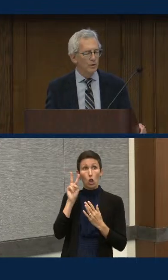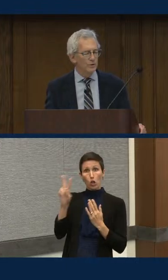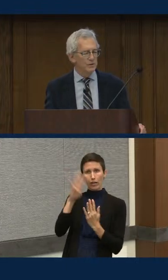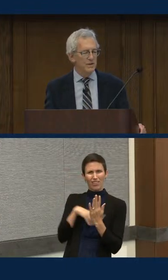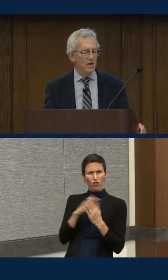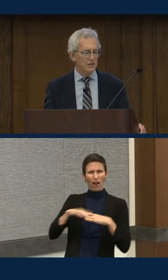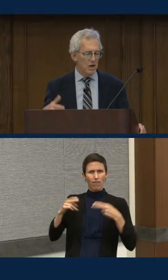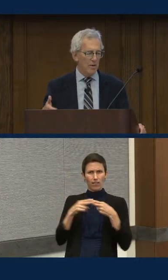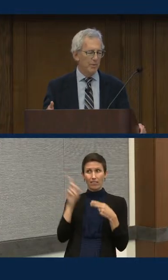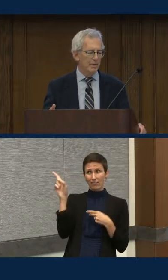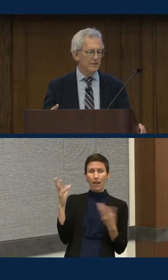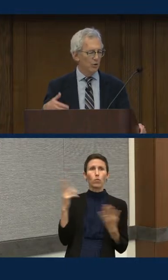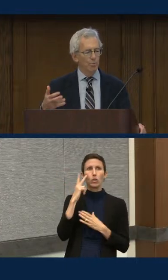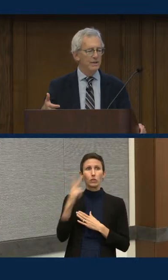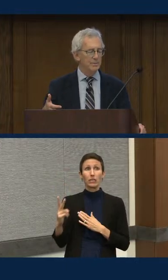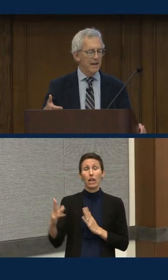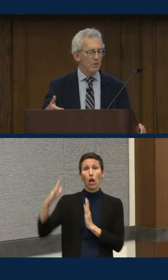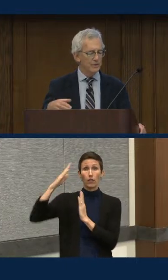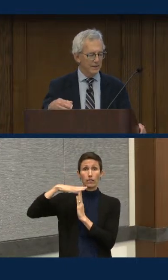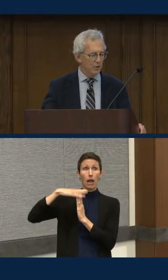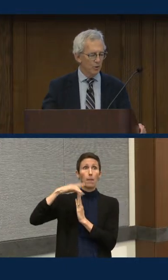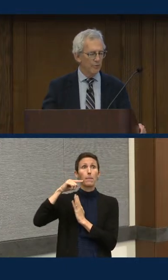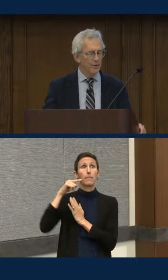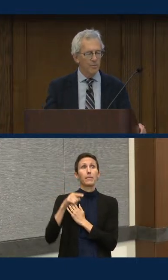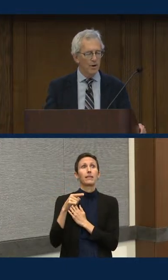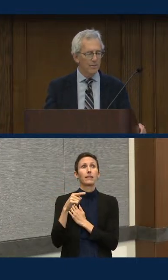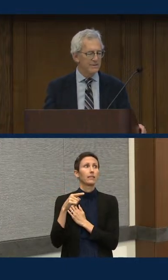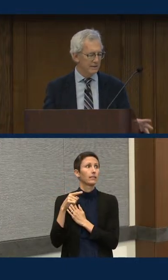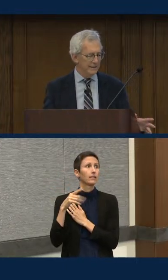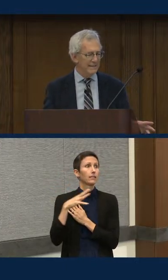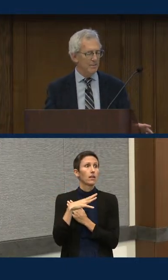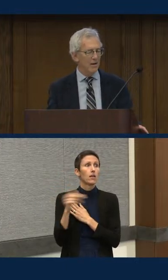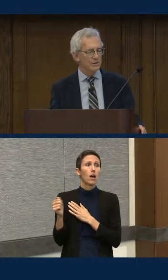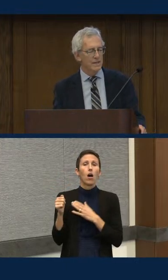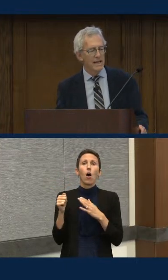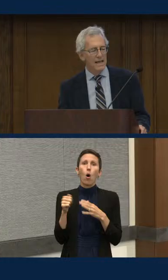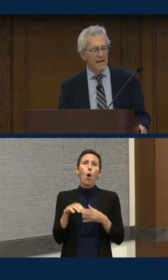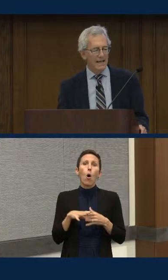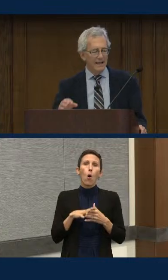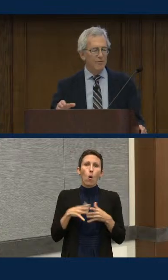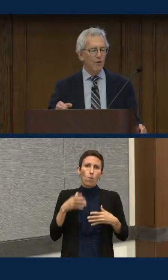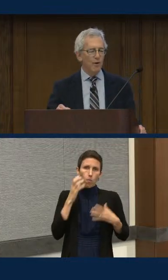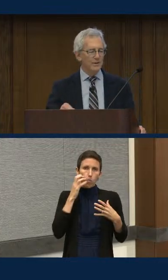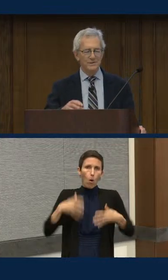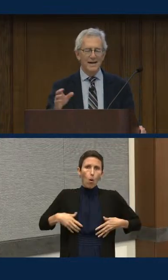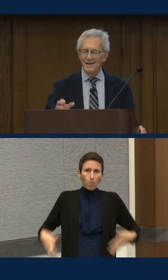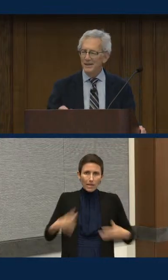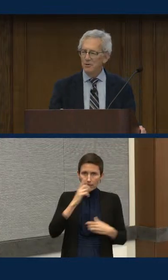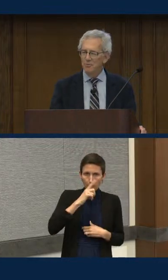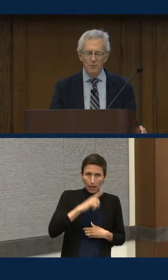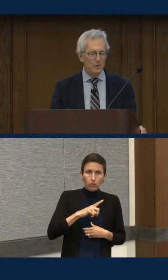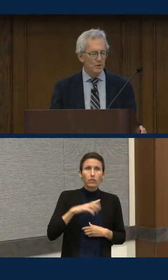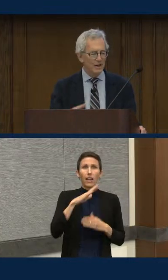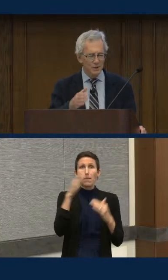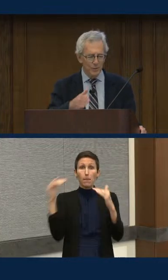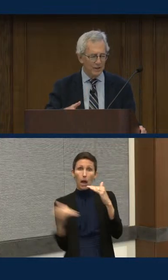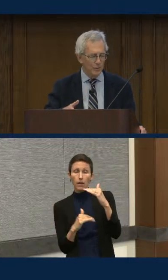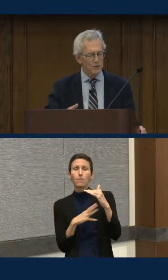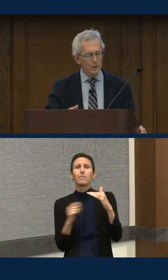is an obese mouse and the curve on the bottom is a lean mouse